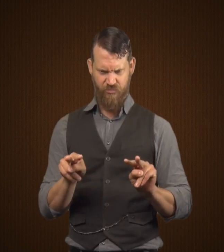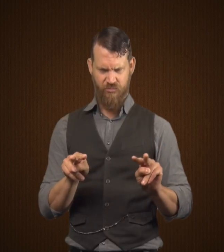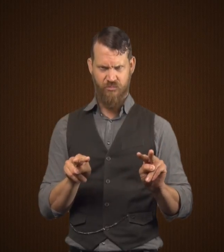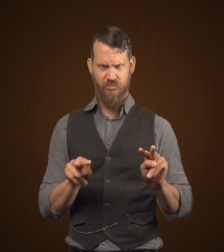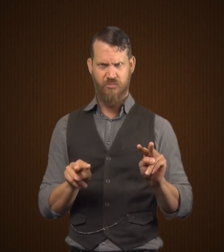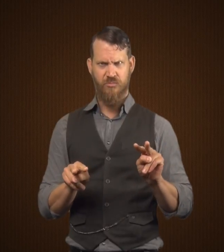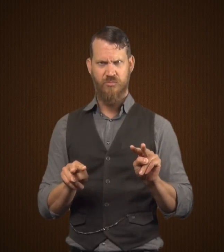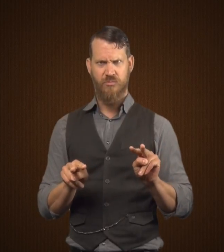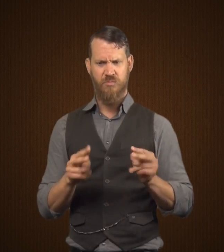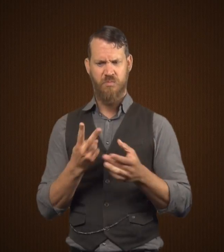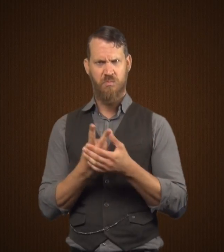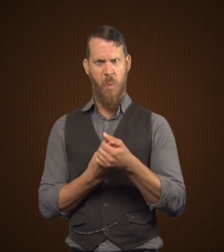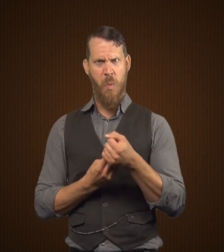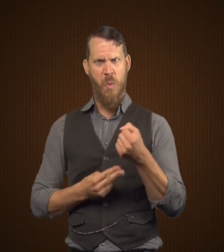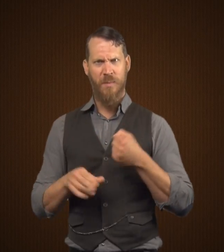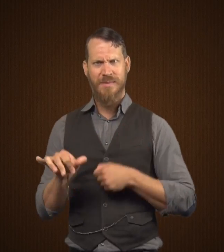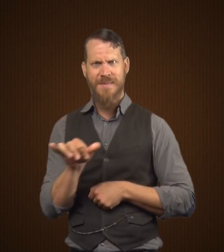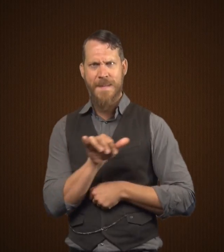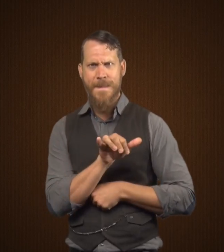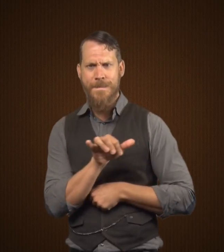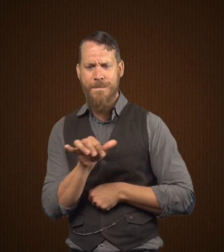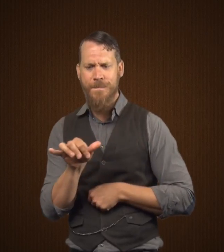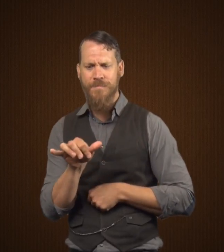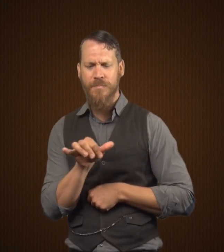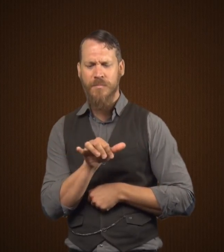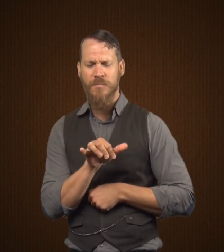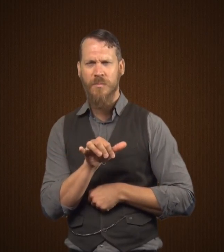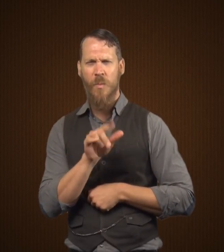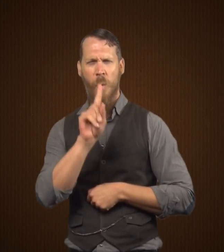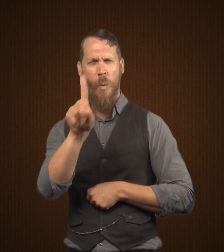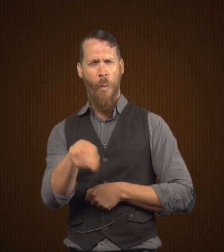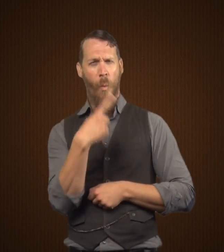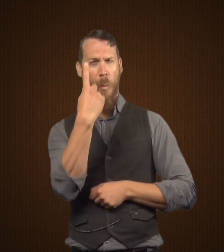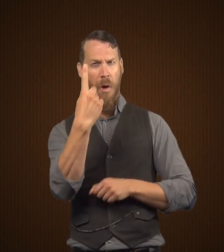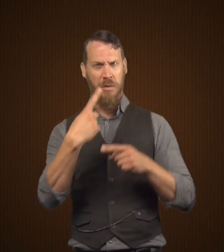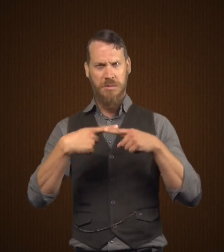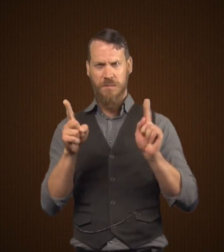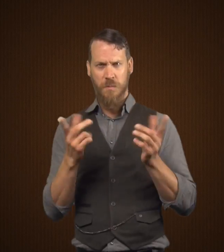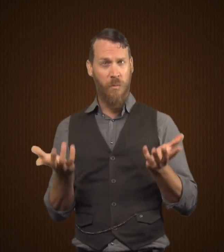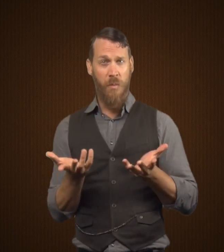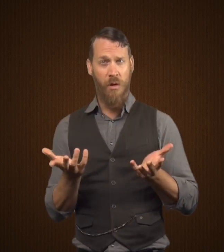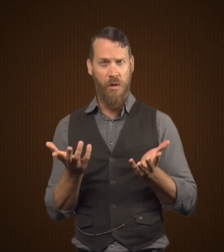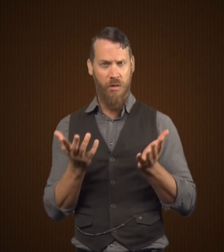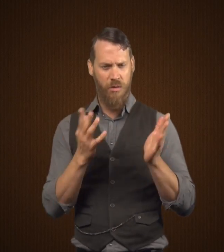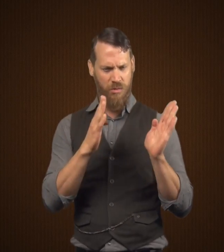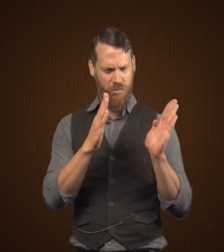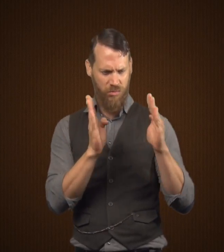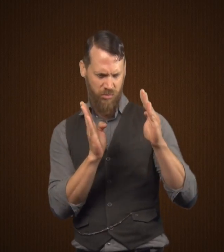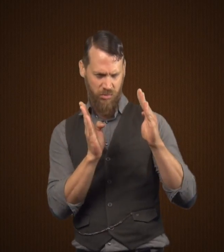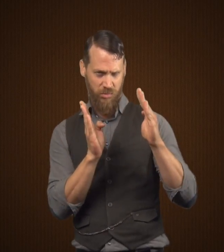In comparing the two letters, he realizes that they are the same and that the only difference